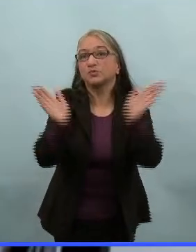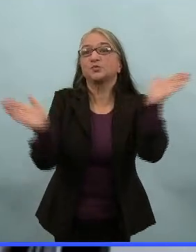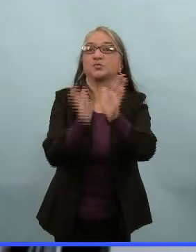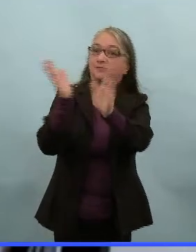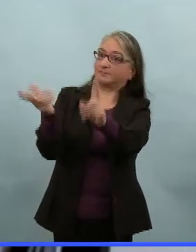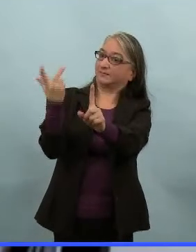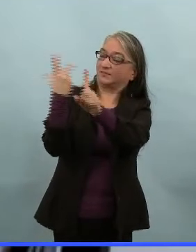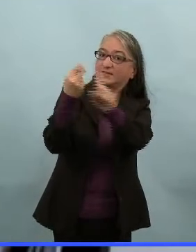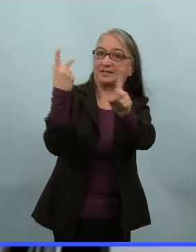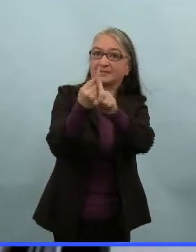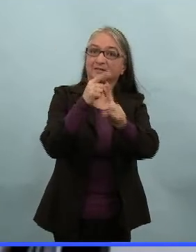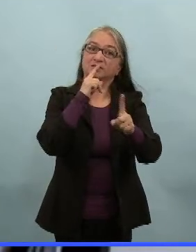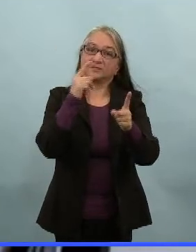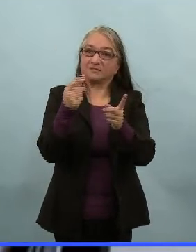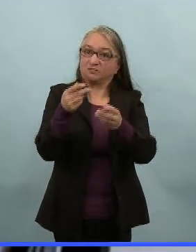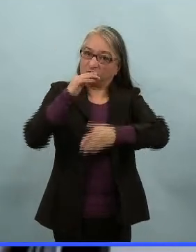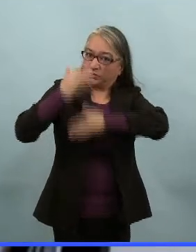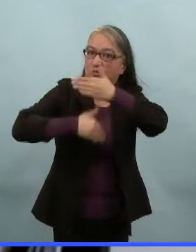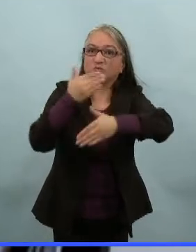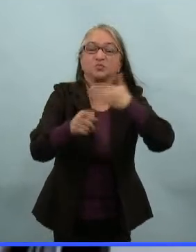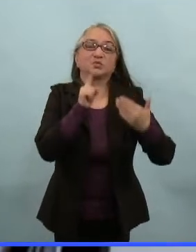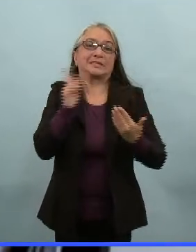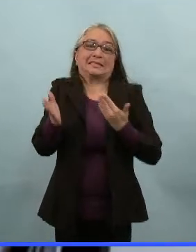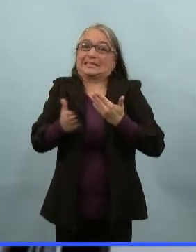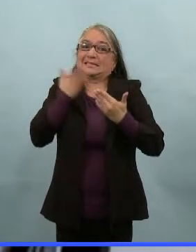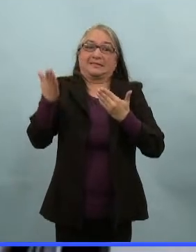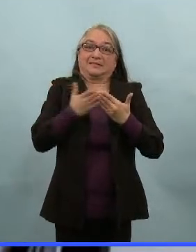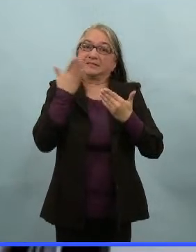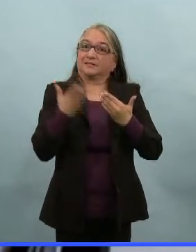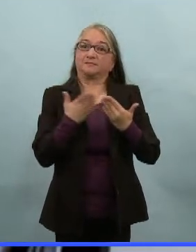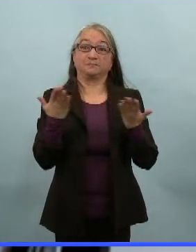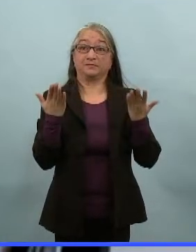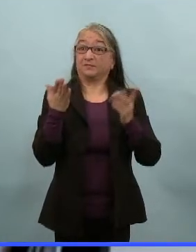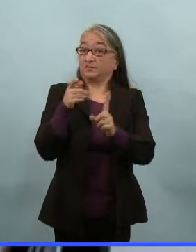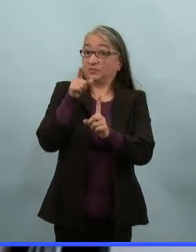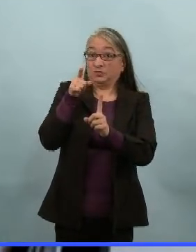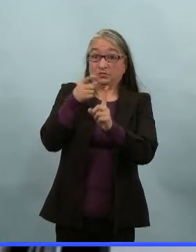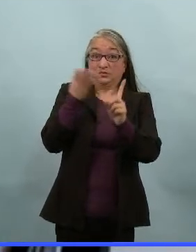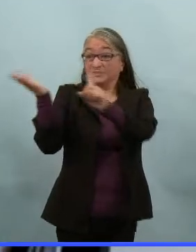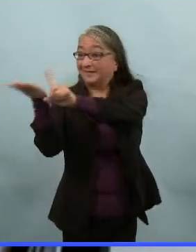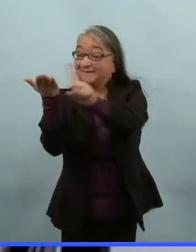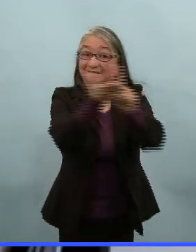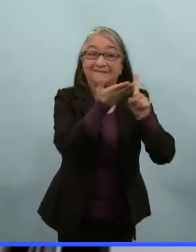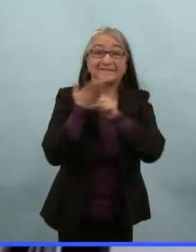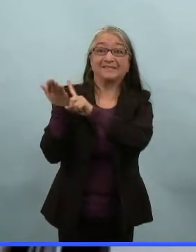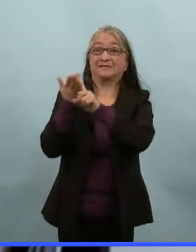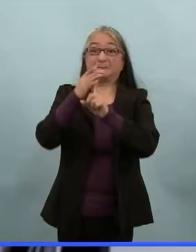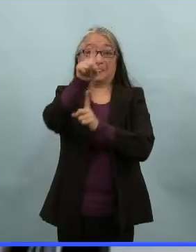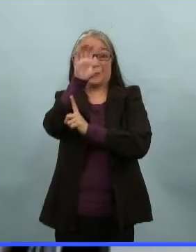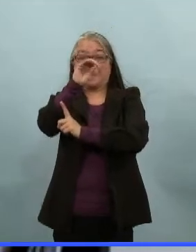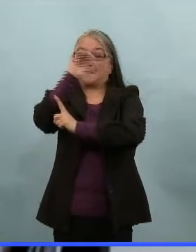and you know we we can't convince everybody um but what we can do is make sure that everybody has